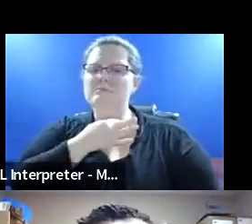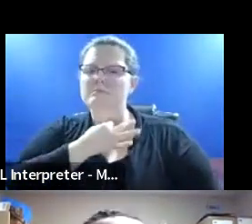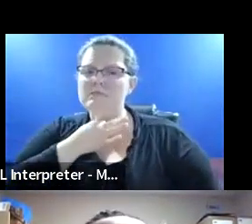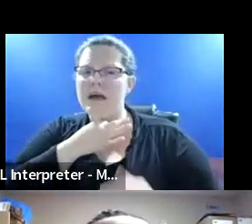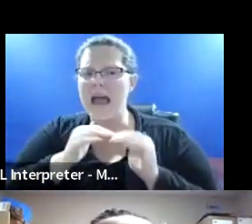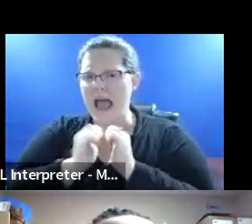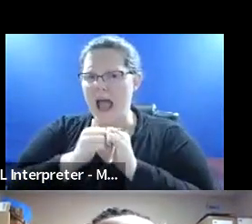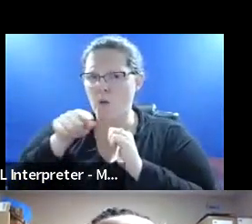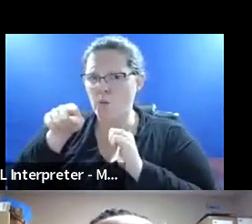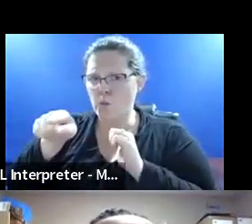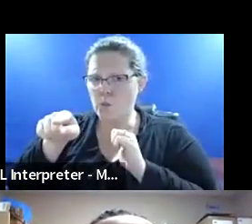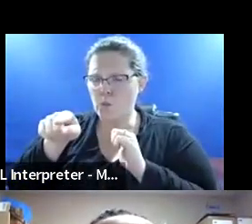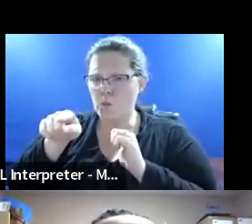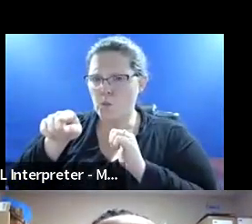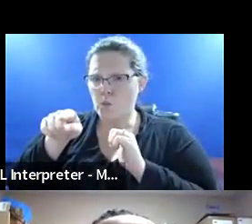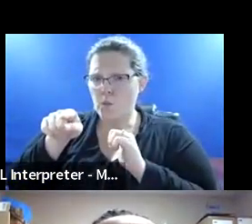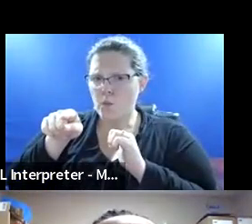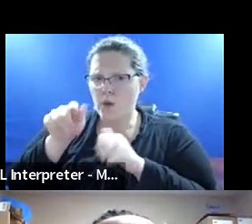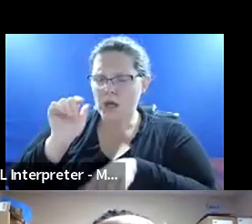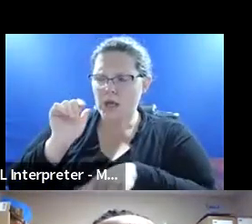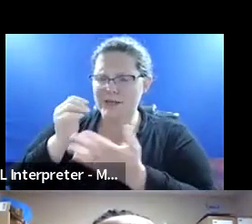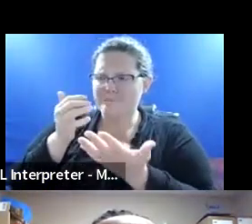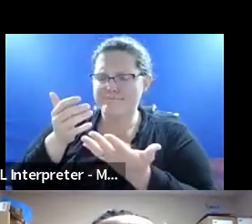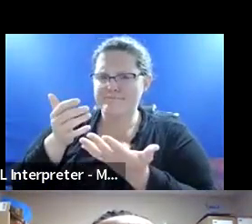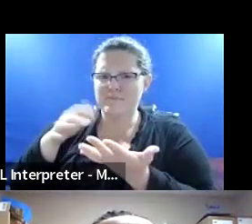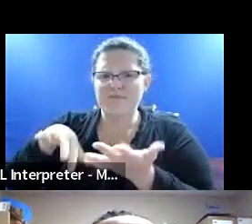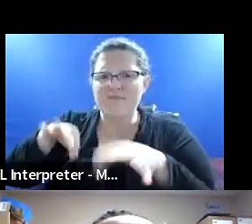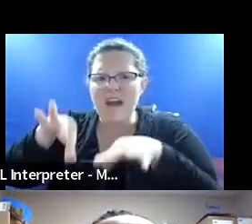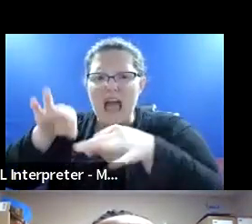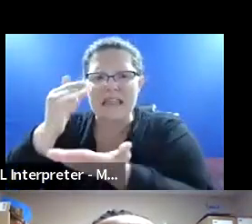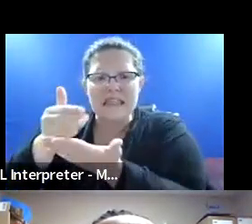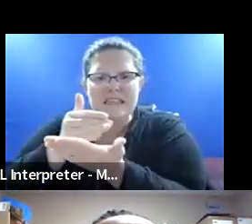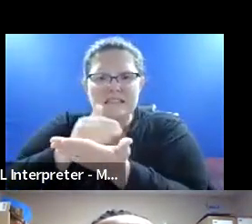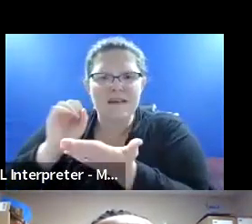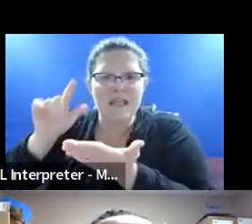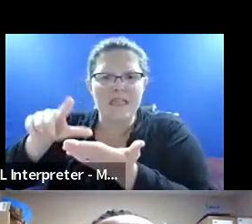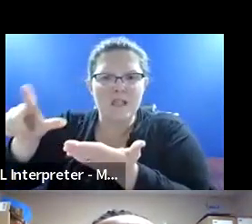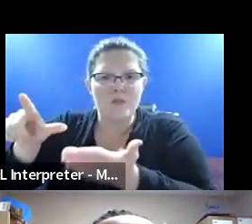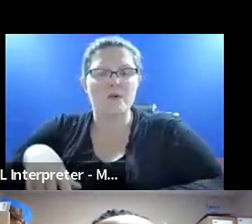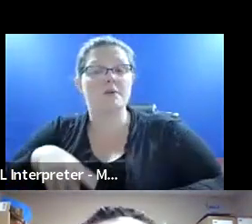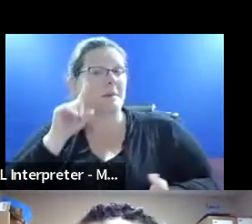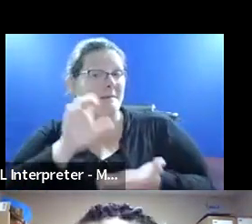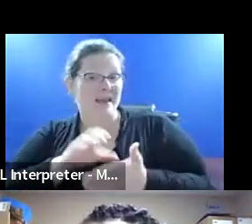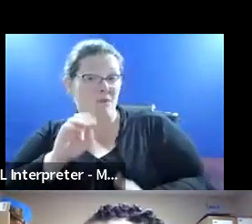ONE MORE QUESTION FROM THE CHAT.